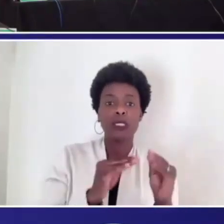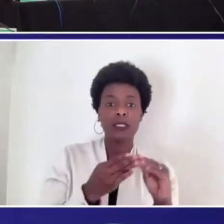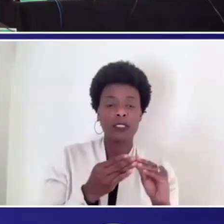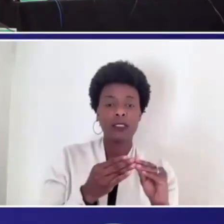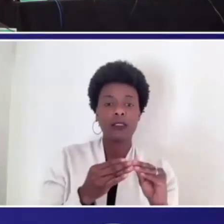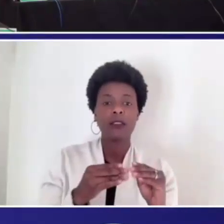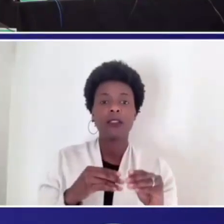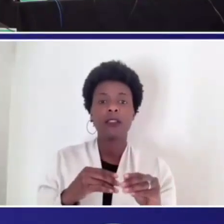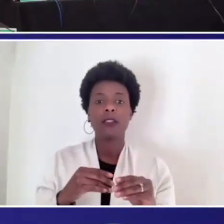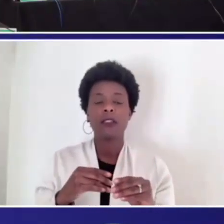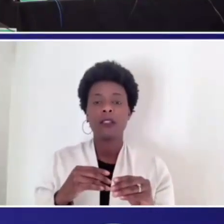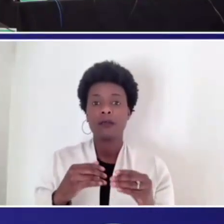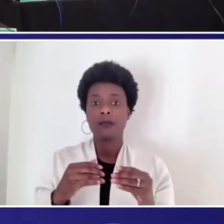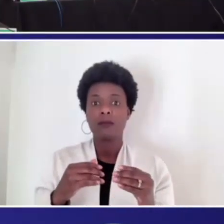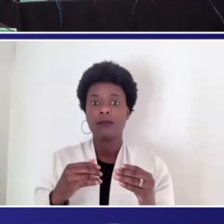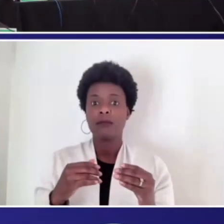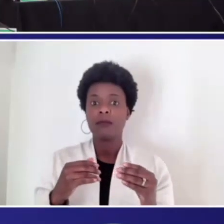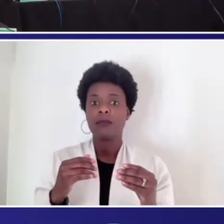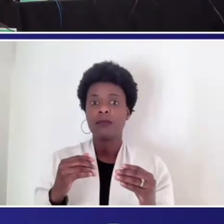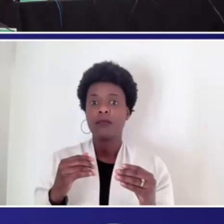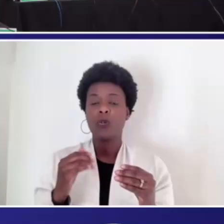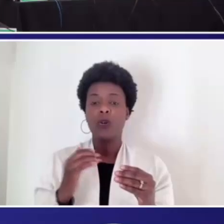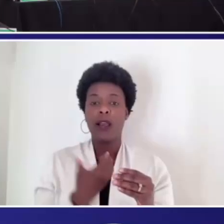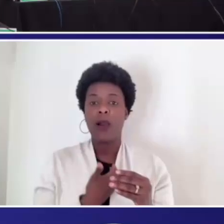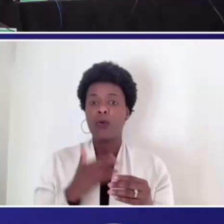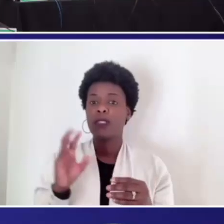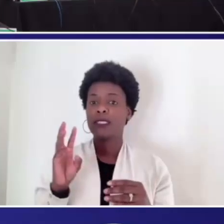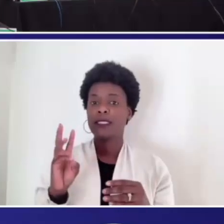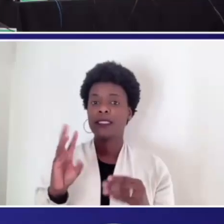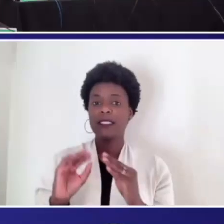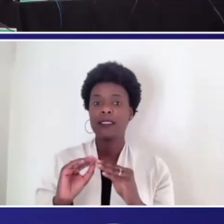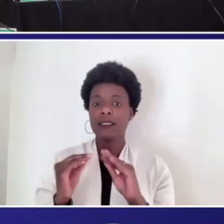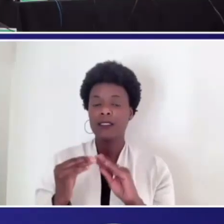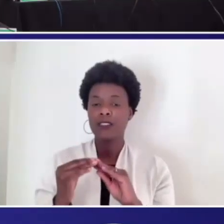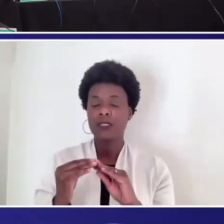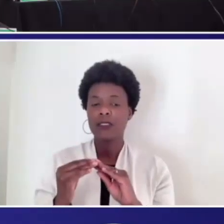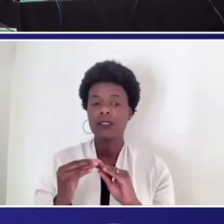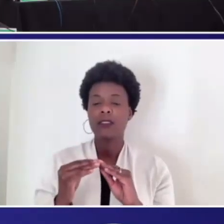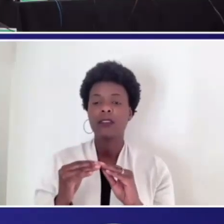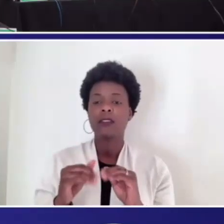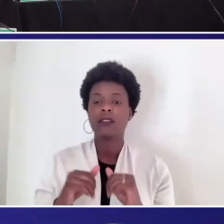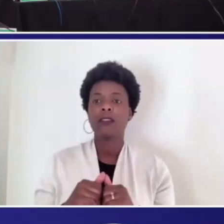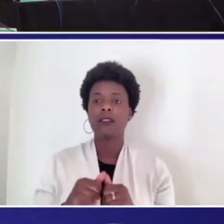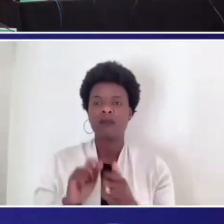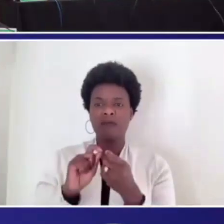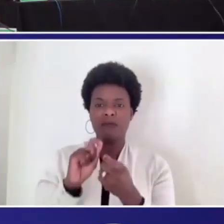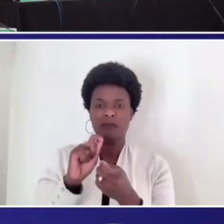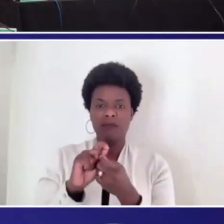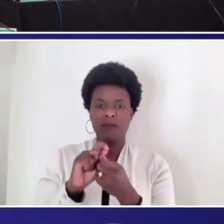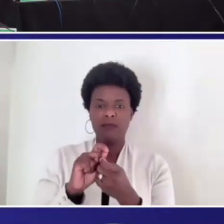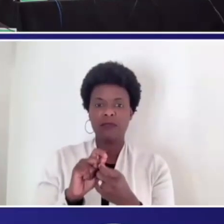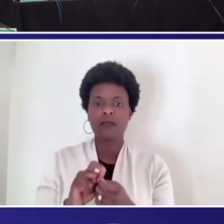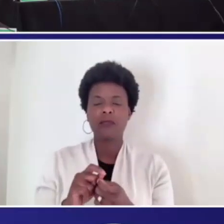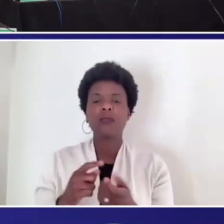we're at six-digit, you know, for hours because it's specific and some discussion around four,